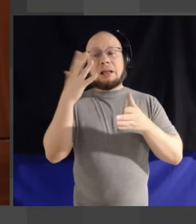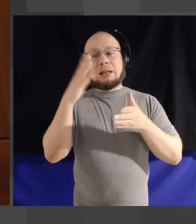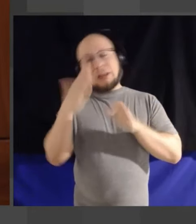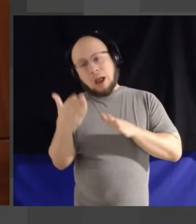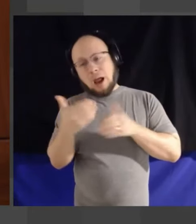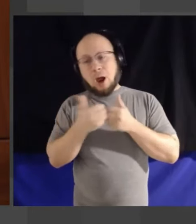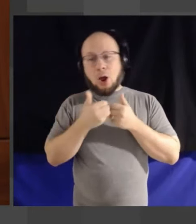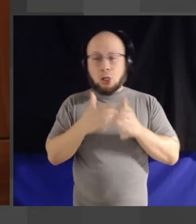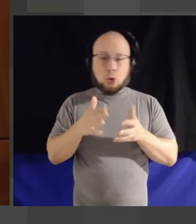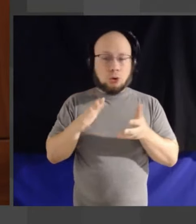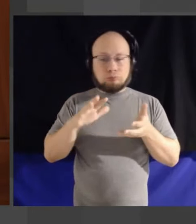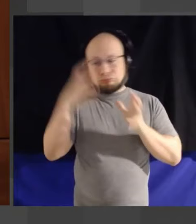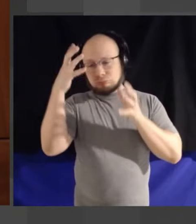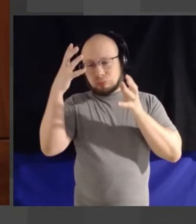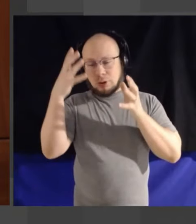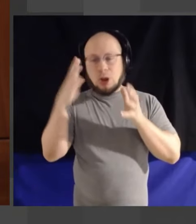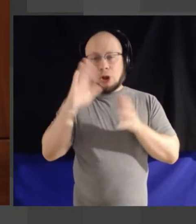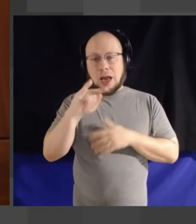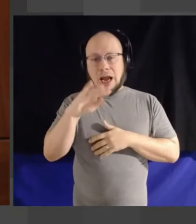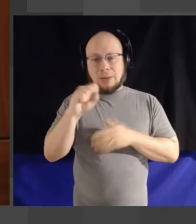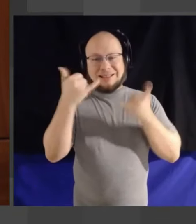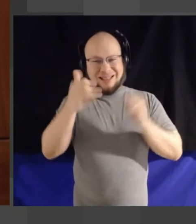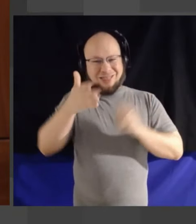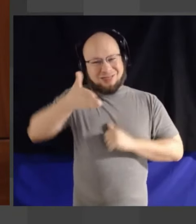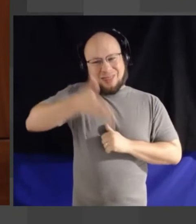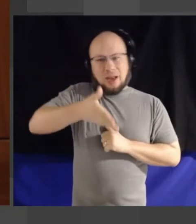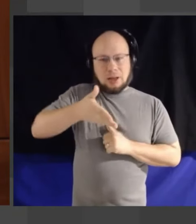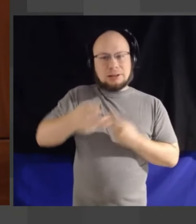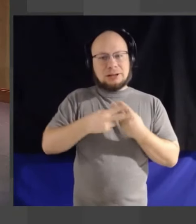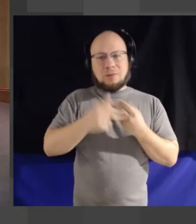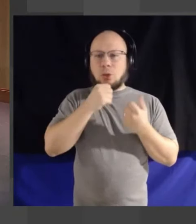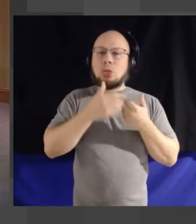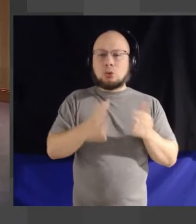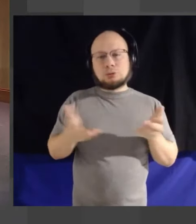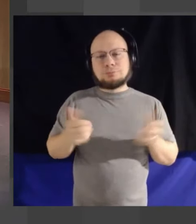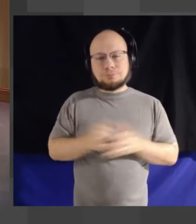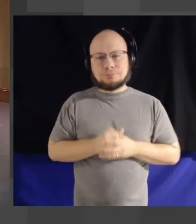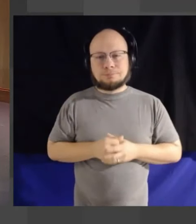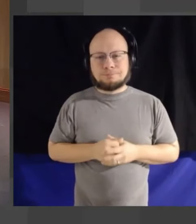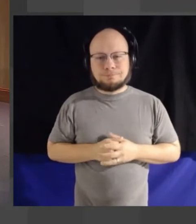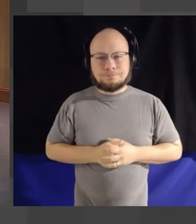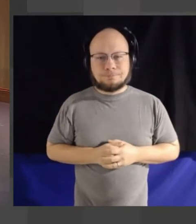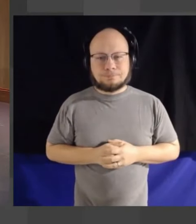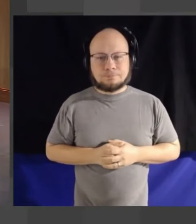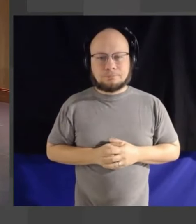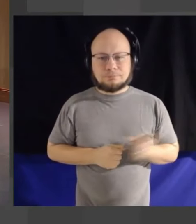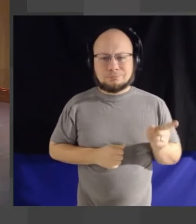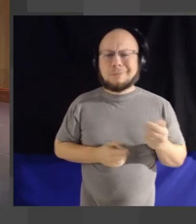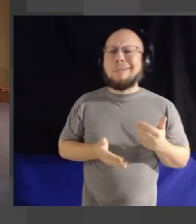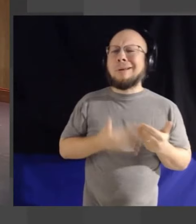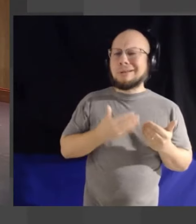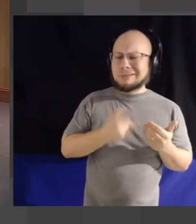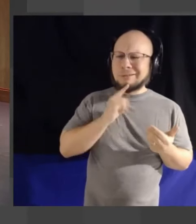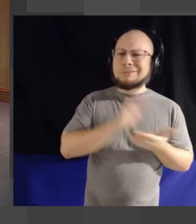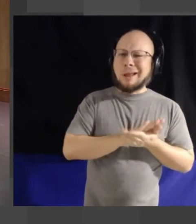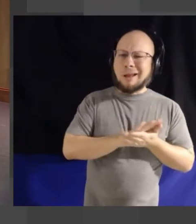GO AWAY. THAT WAY YOU DON'T LOSE YOUR MYSTERIOUS GOLDEN SKULL.